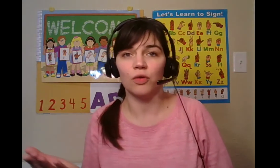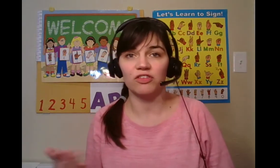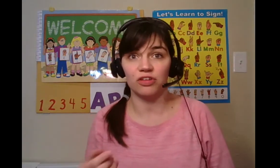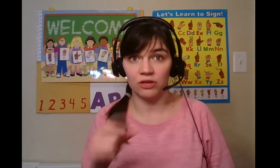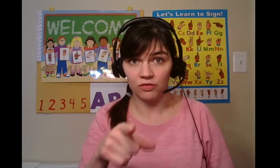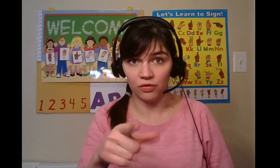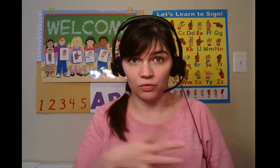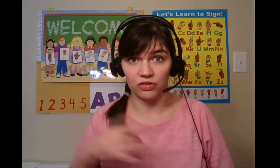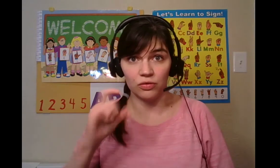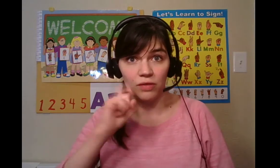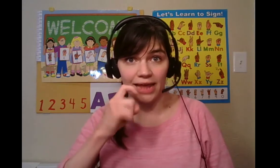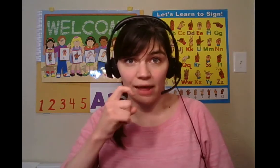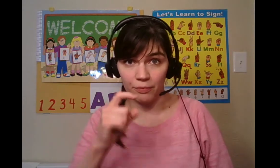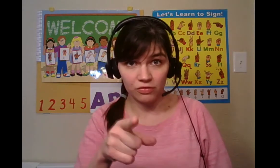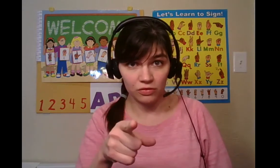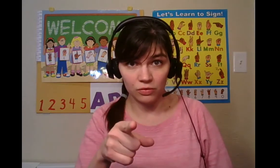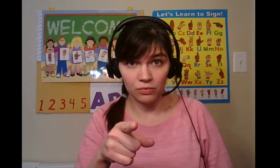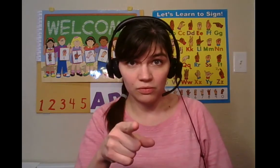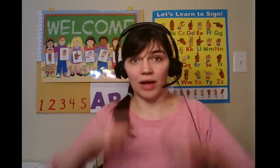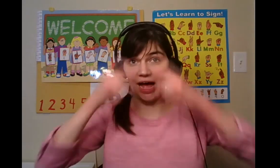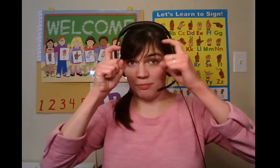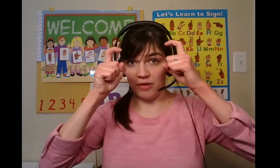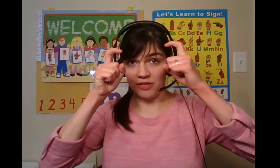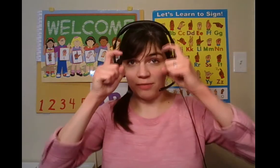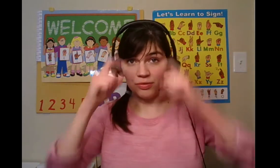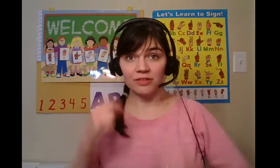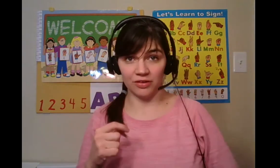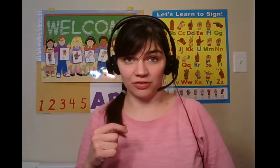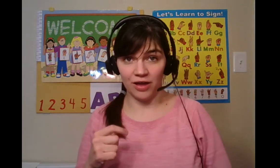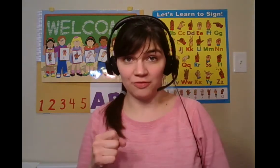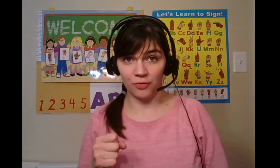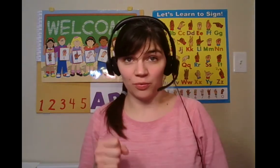the question. So, do you like apples you? Eyebrows up, tilt your head forward,